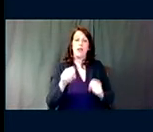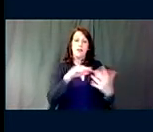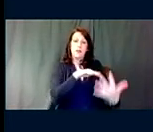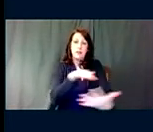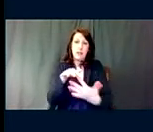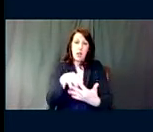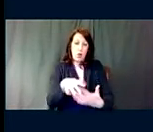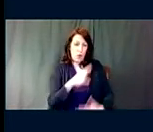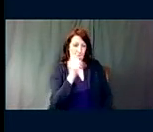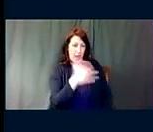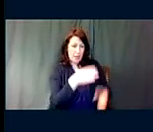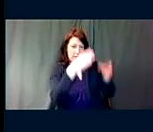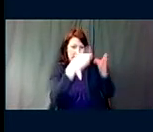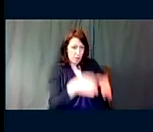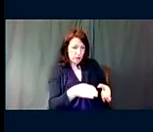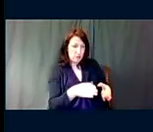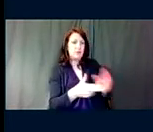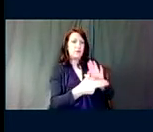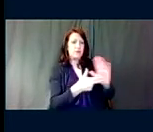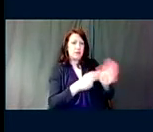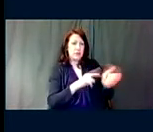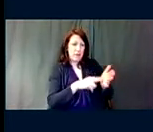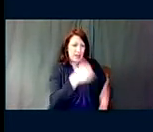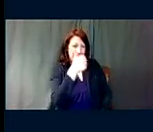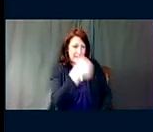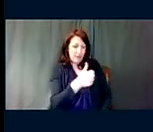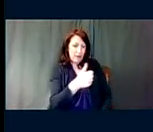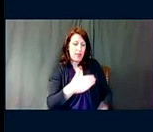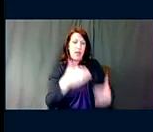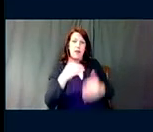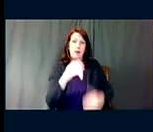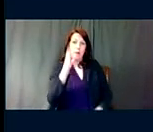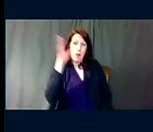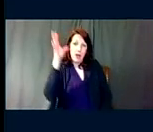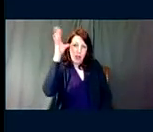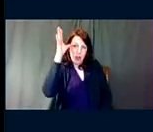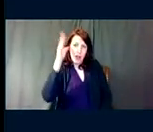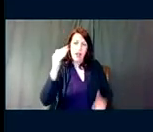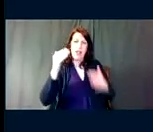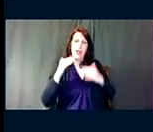STUDIES WE ASK THE INDIVIDUAL AND WE ASK THEM HOW THEY WOULD DEFINE THEIR MOTHER AND GRANDPARENTS.